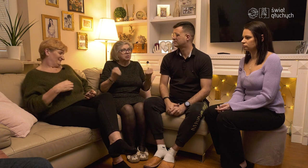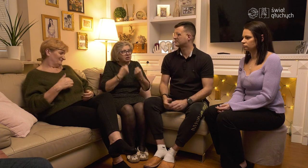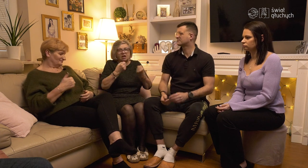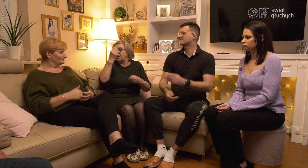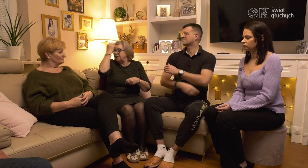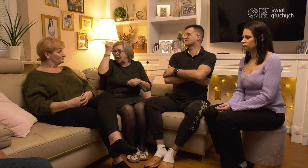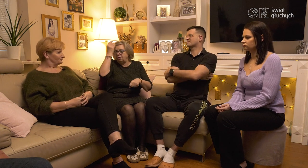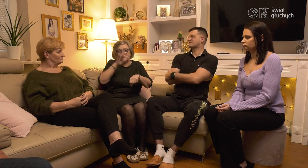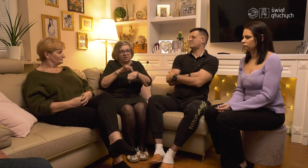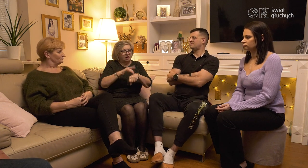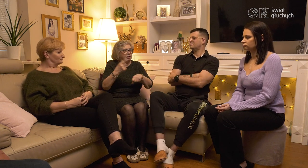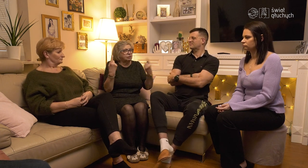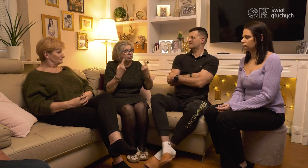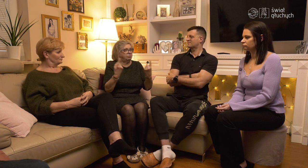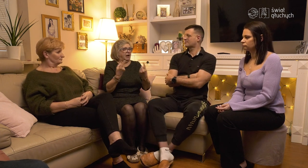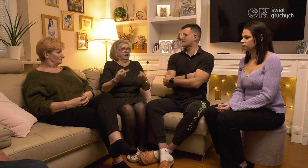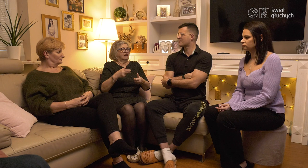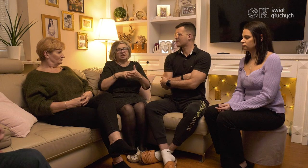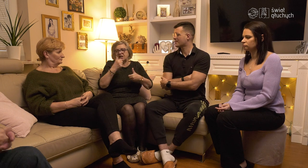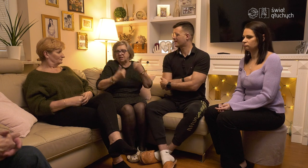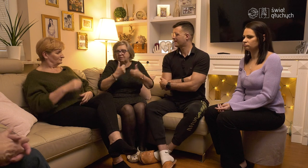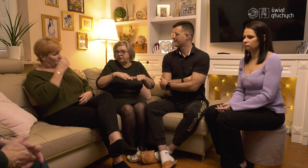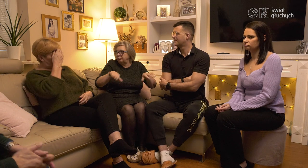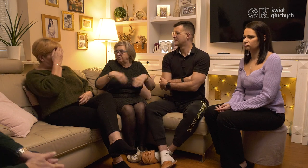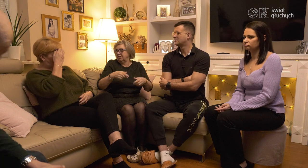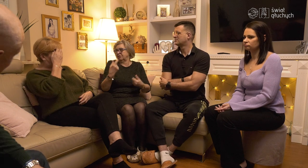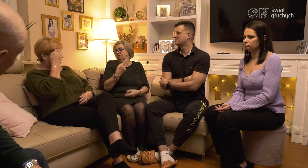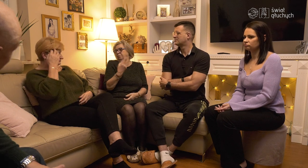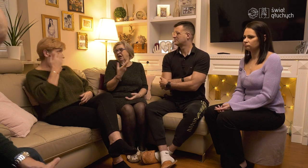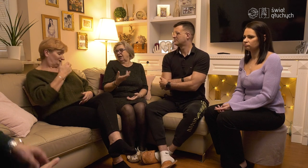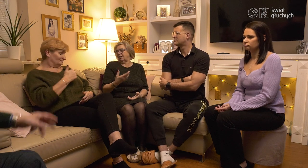Their academic results are super, they do super well in sports,